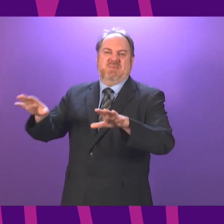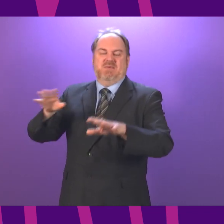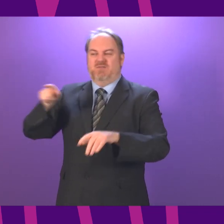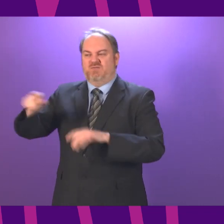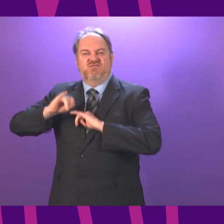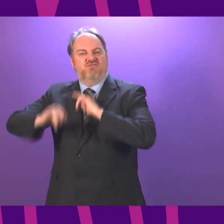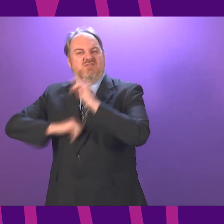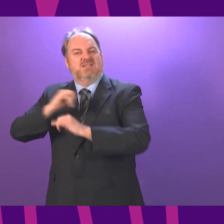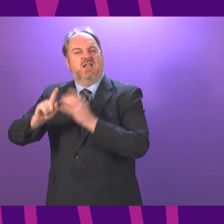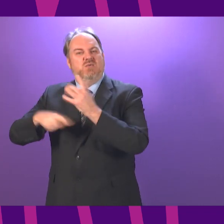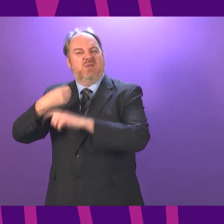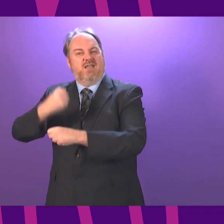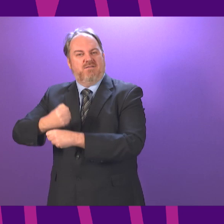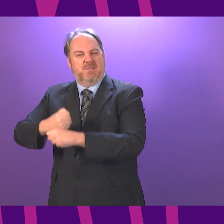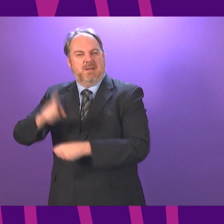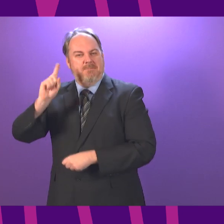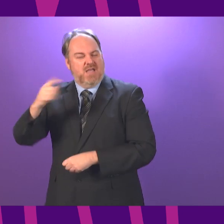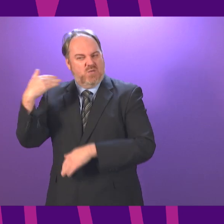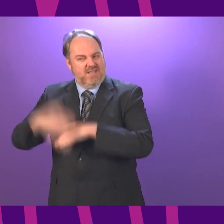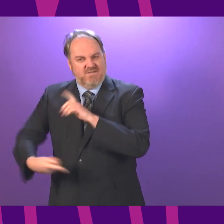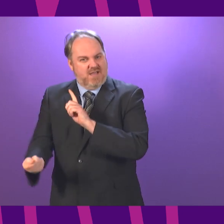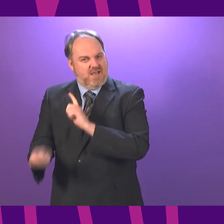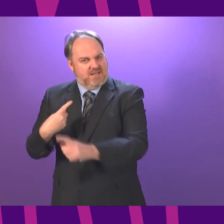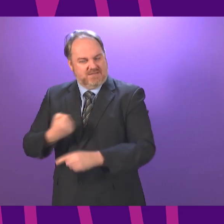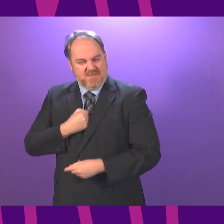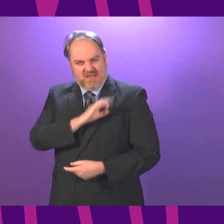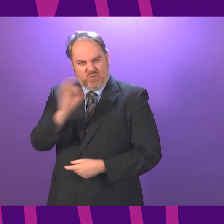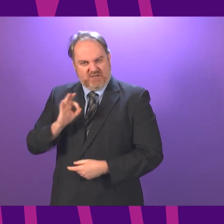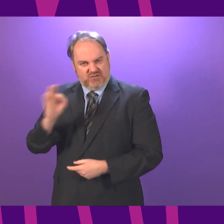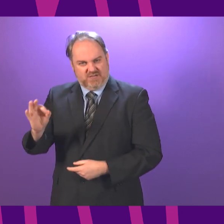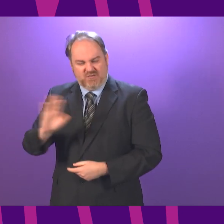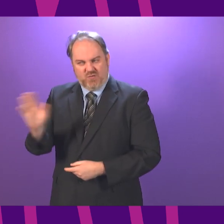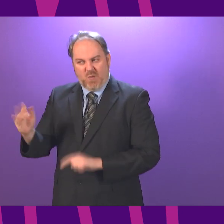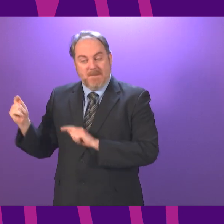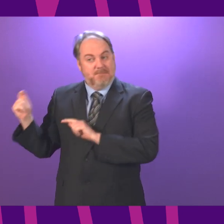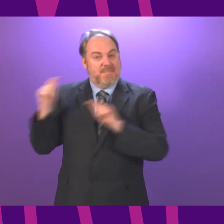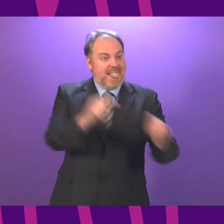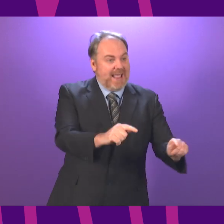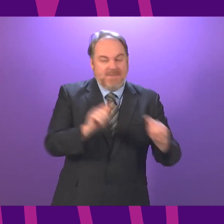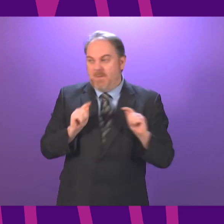get what it needed, which was answers. Instead of trying to throw blame on to others, will the First Minister